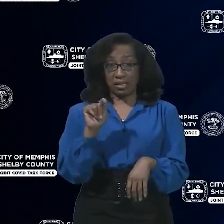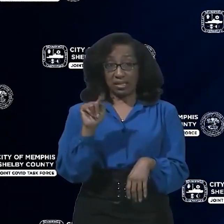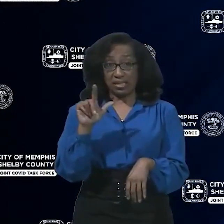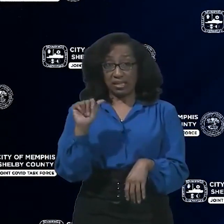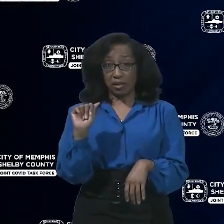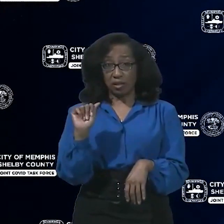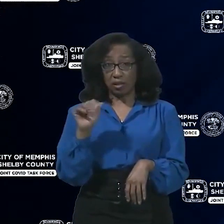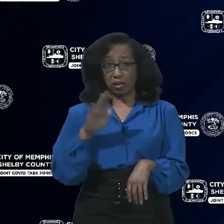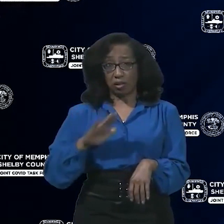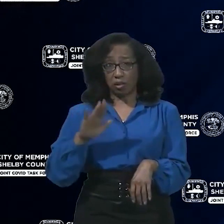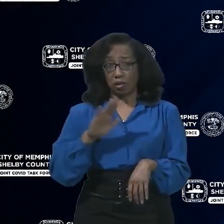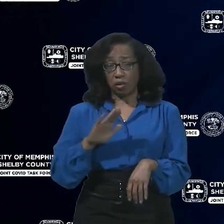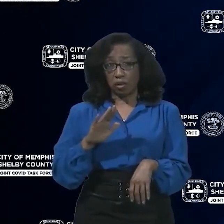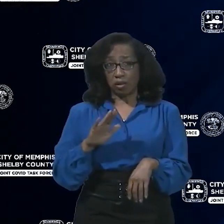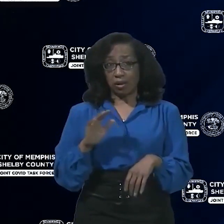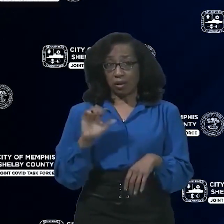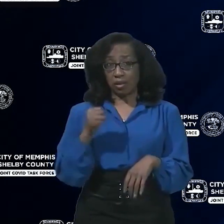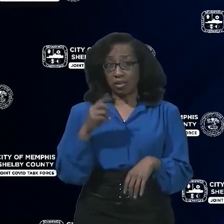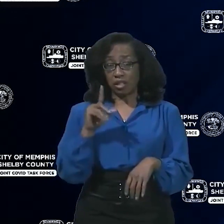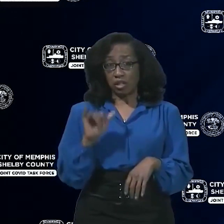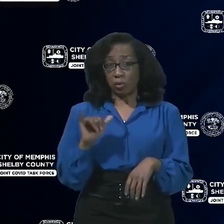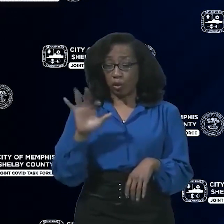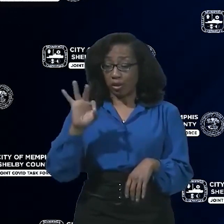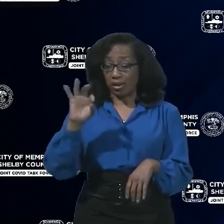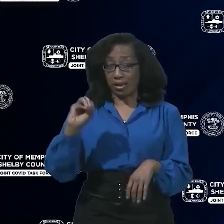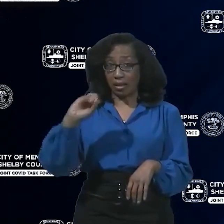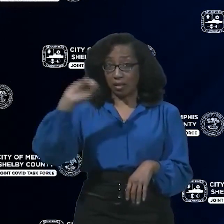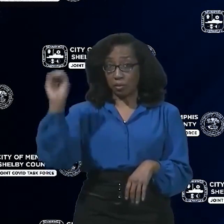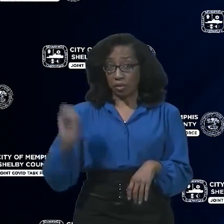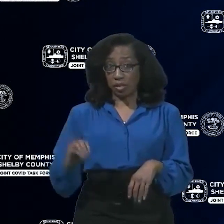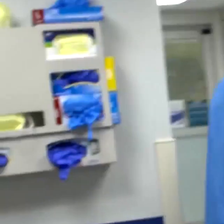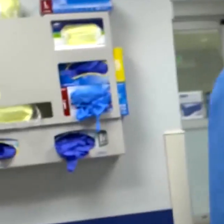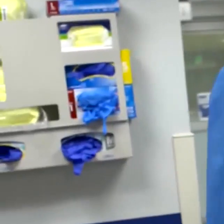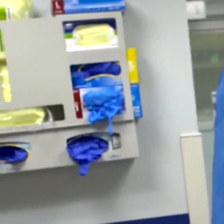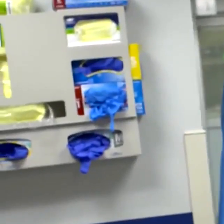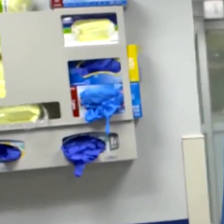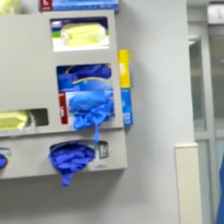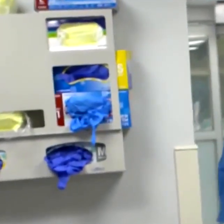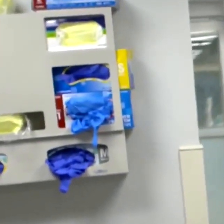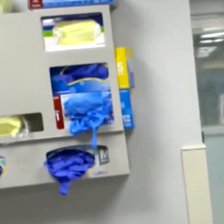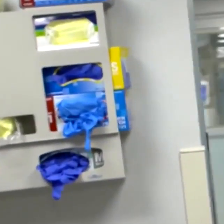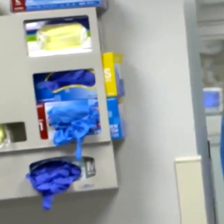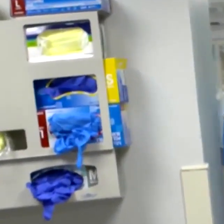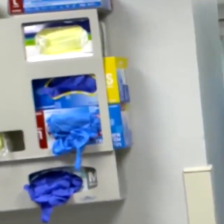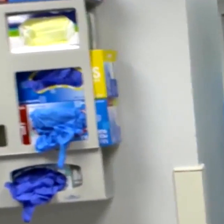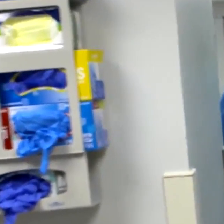OPERATING OFFICER DOUG MCGOWEN SAYS BLAME IT ON THE DELTA VARIANT THE COVID-19 DELTA VARIANT IS ESTIMATED IN SHELBY